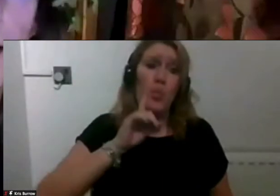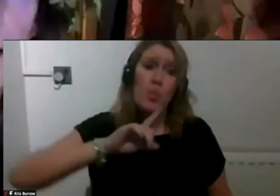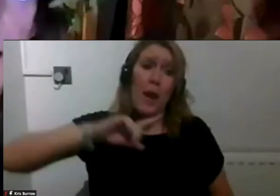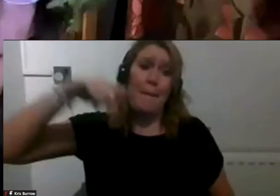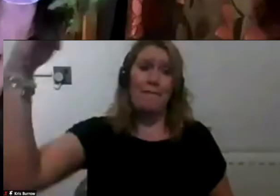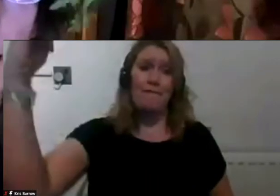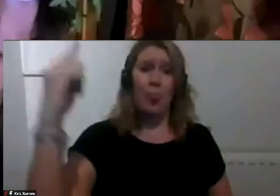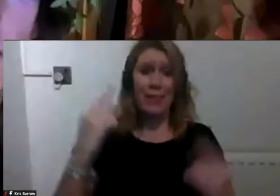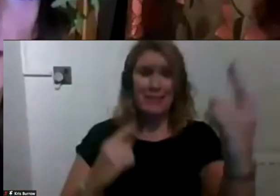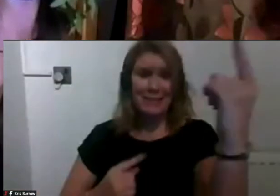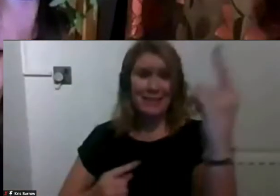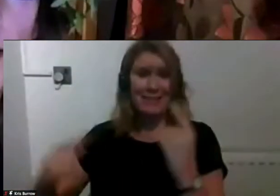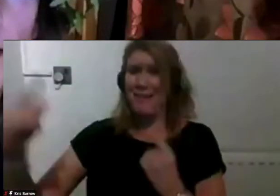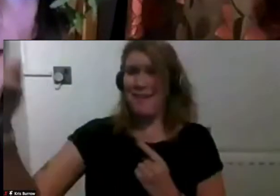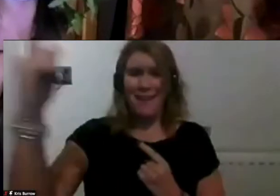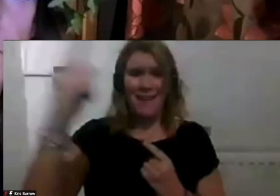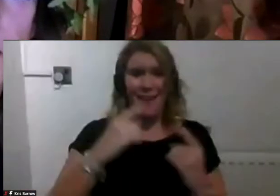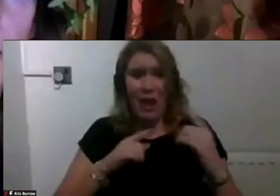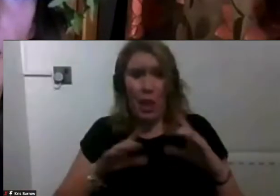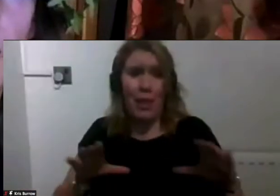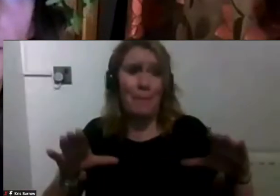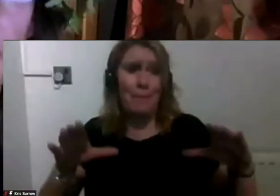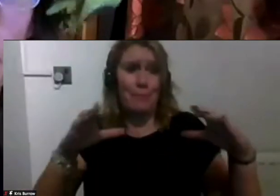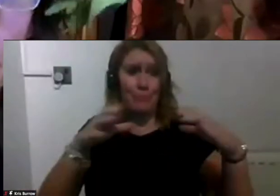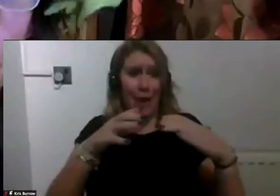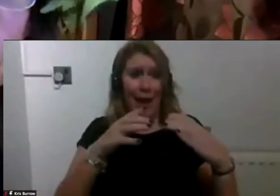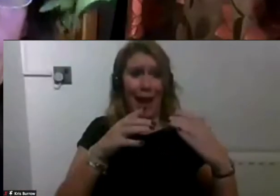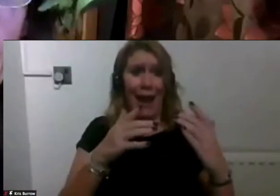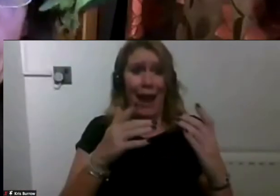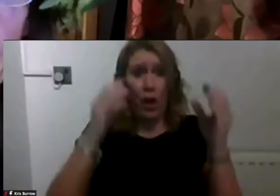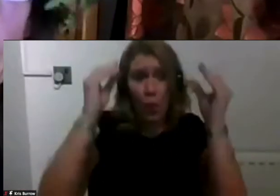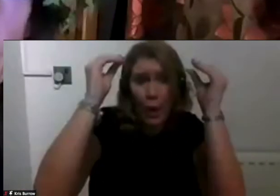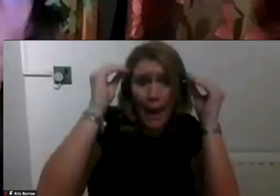The helmet beings, behind our cold back.